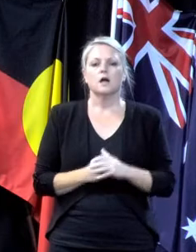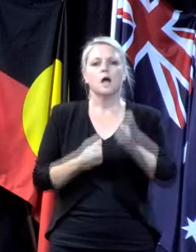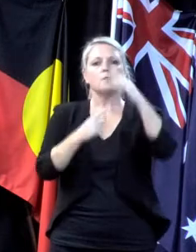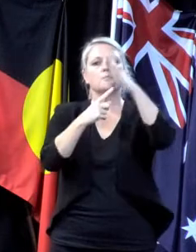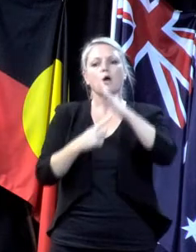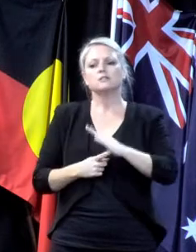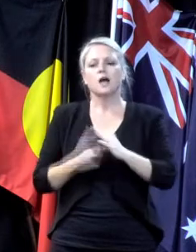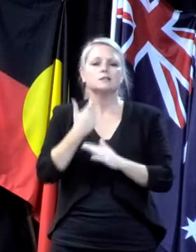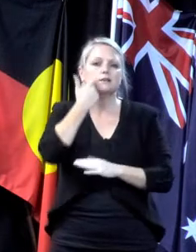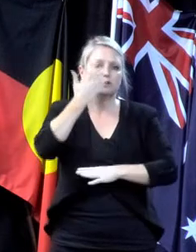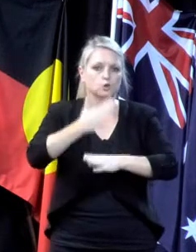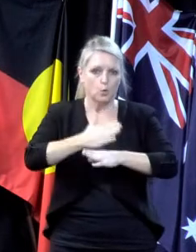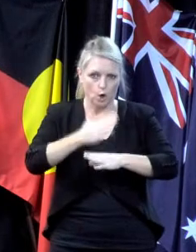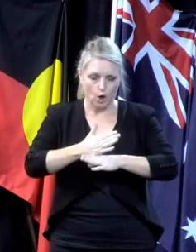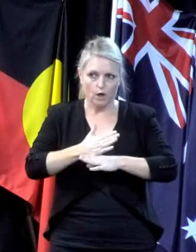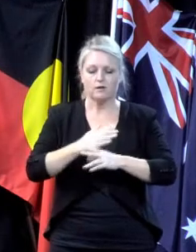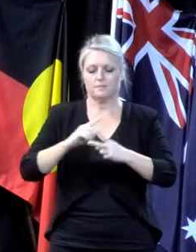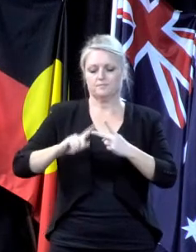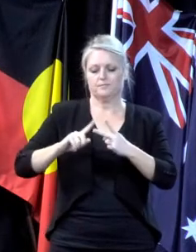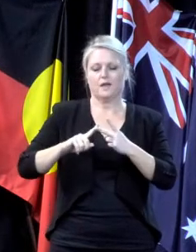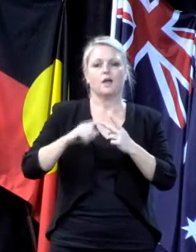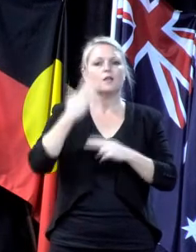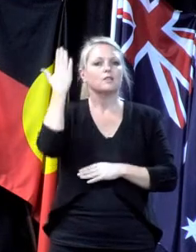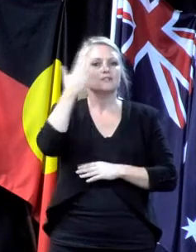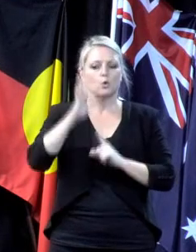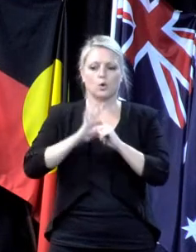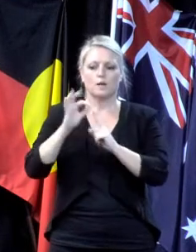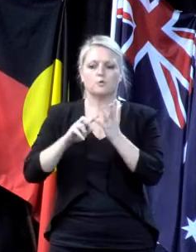come up with a series of key priorities which are identified for the school.